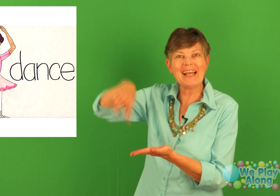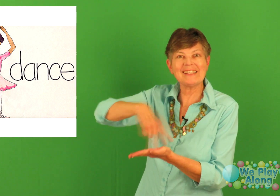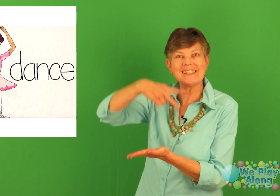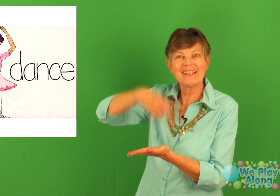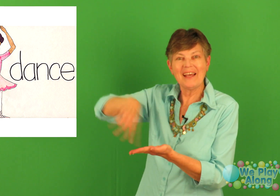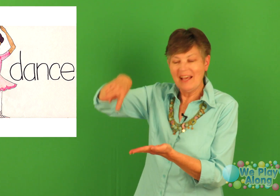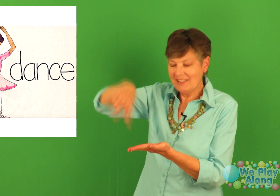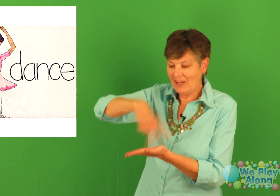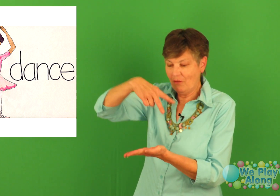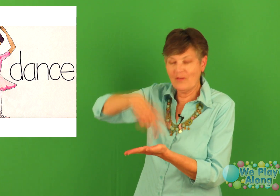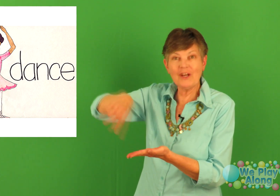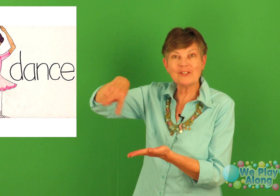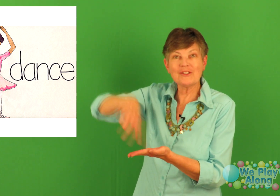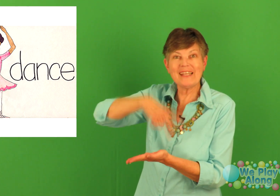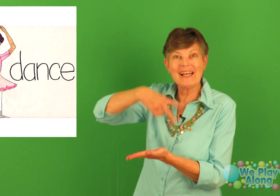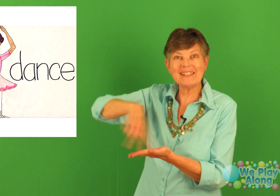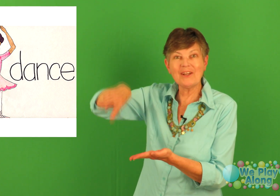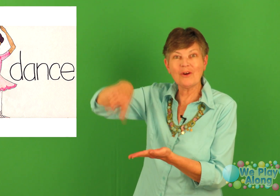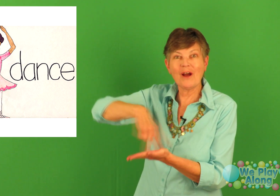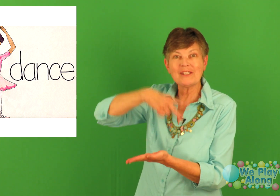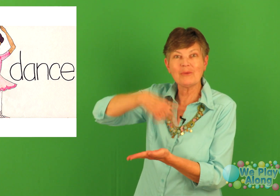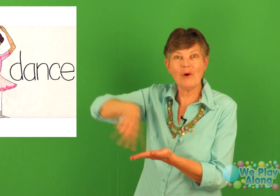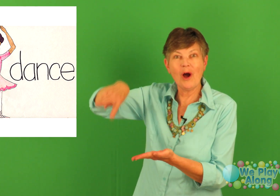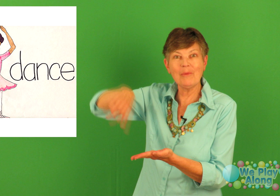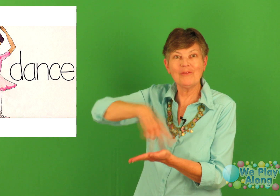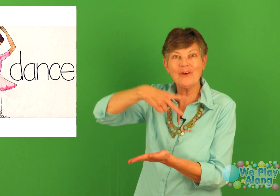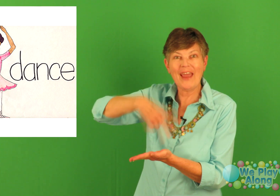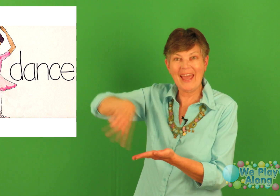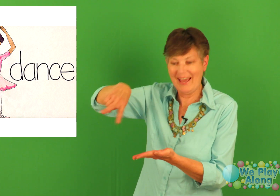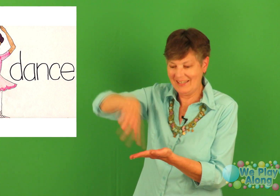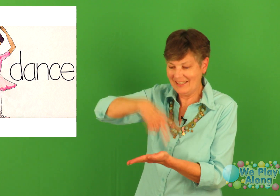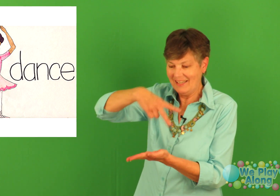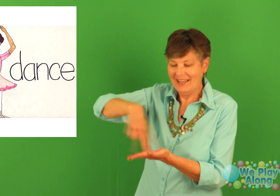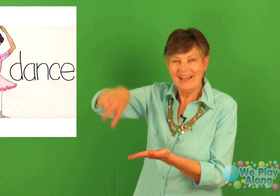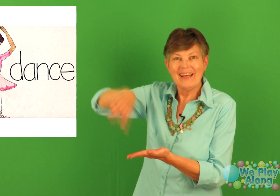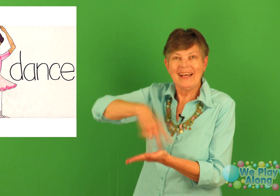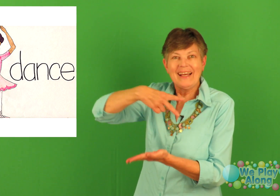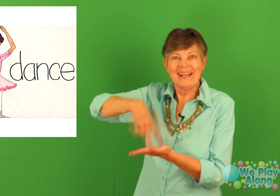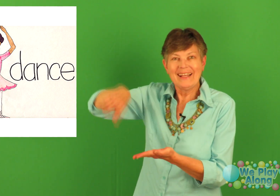it's like your fingers are dancing across the palm of your hand